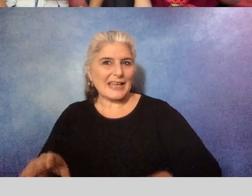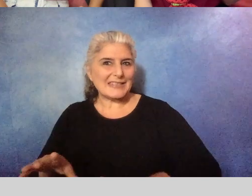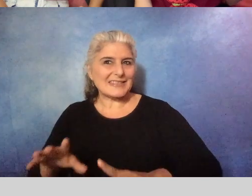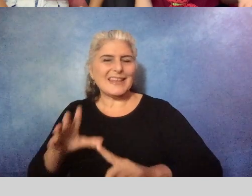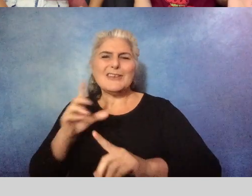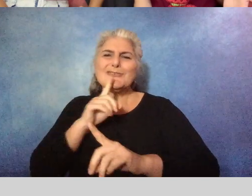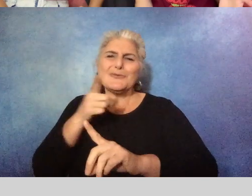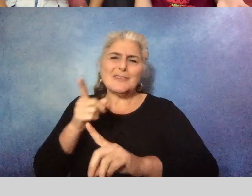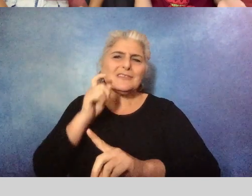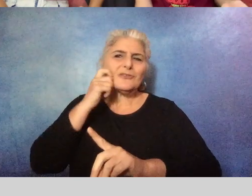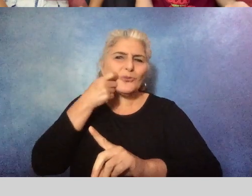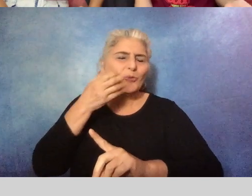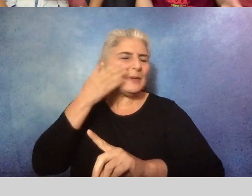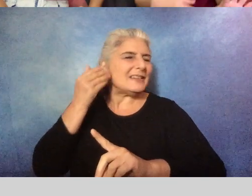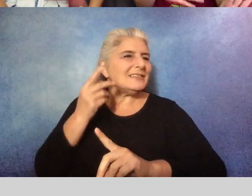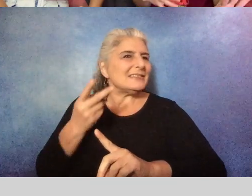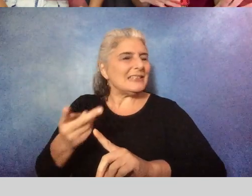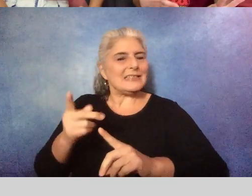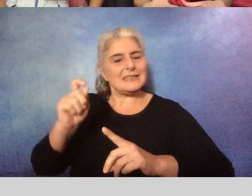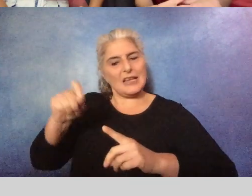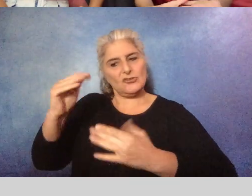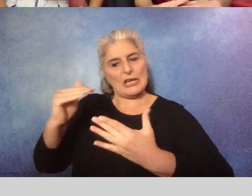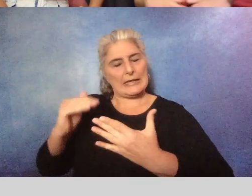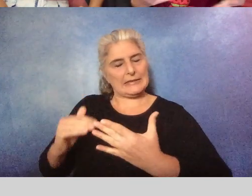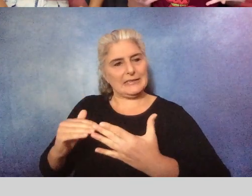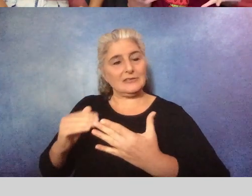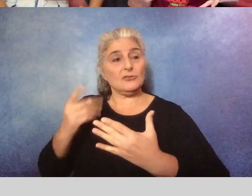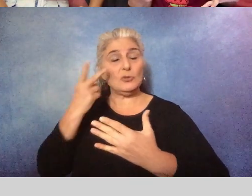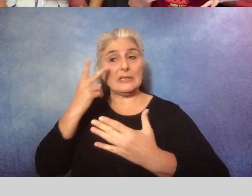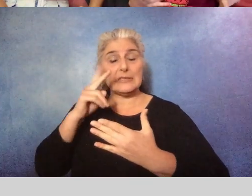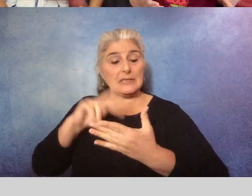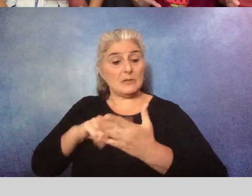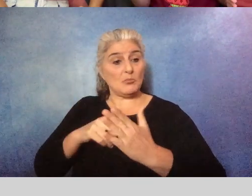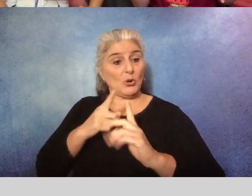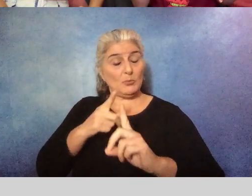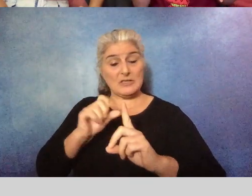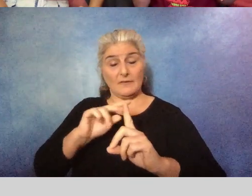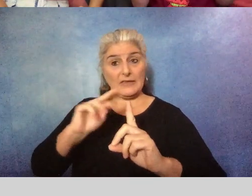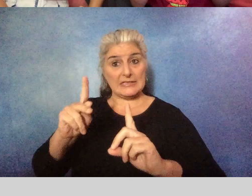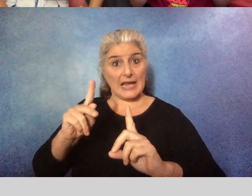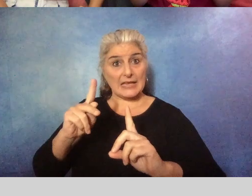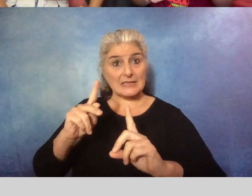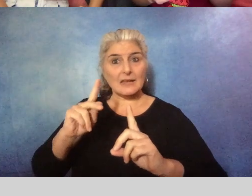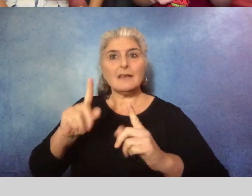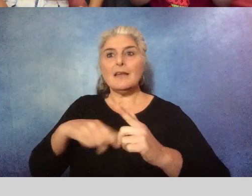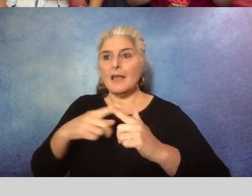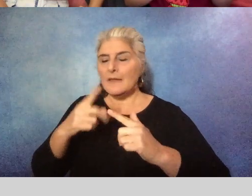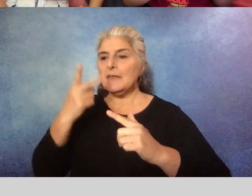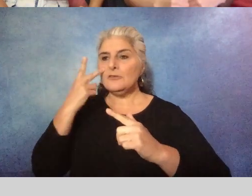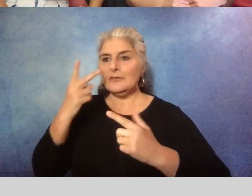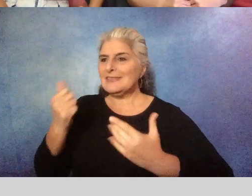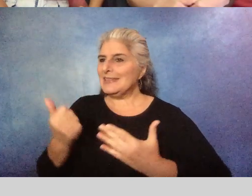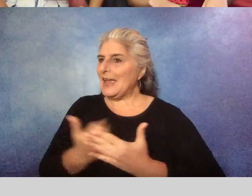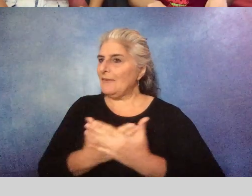You can see the purpose of the task and then see everything that you have to do